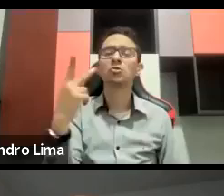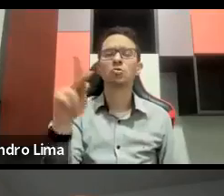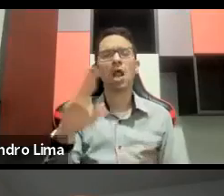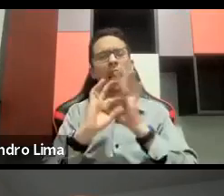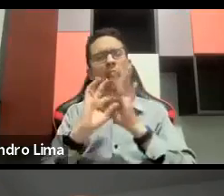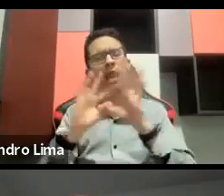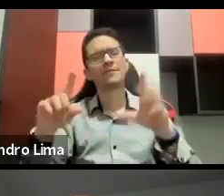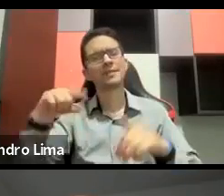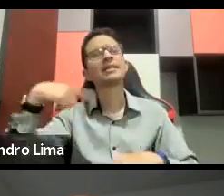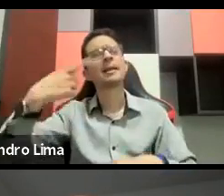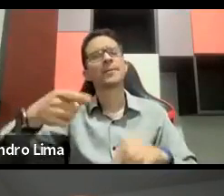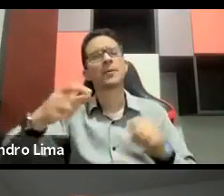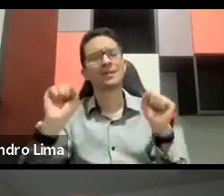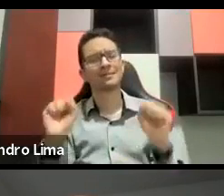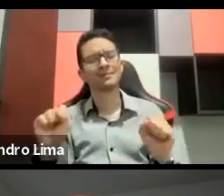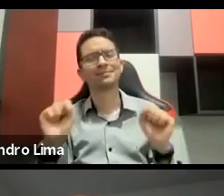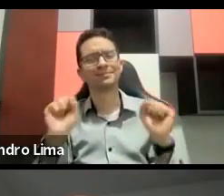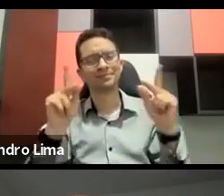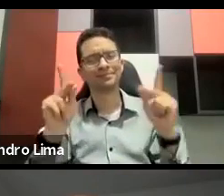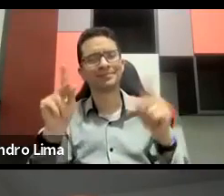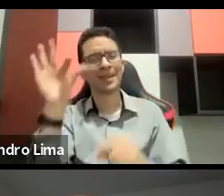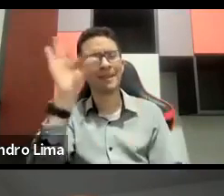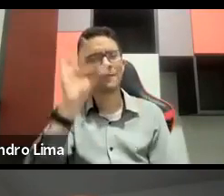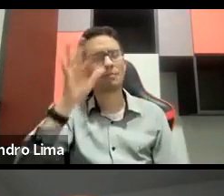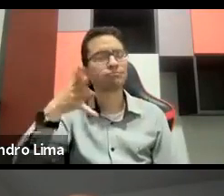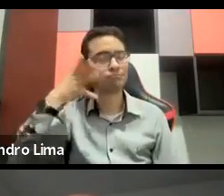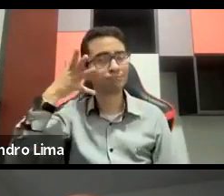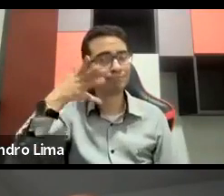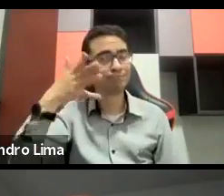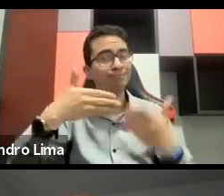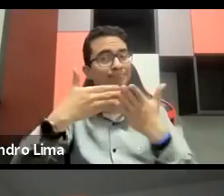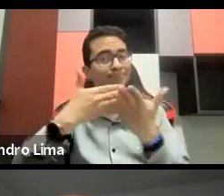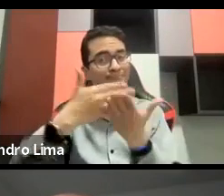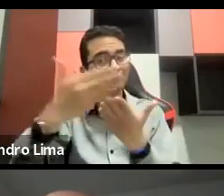if you feel like you can do it, um is a professor in University um is a professor in University